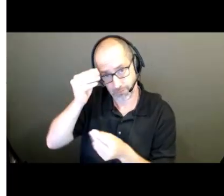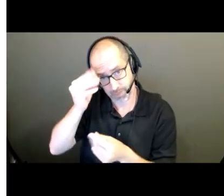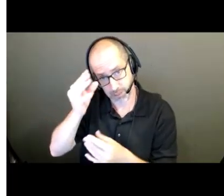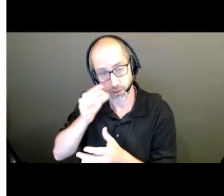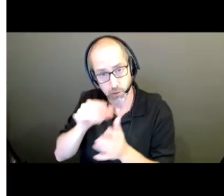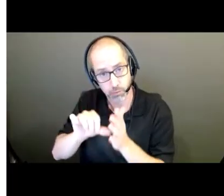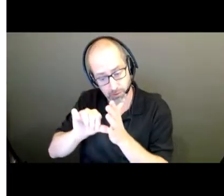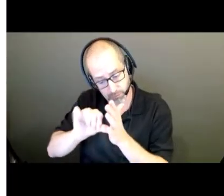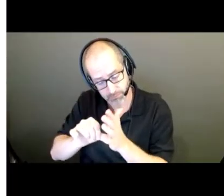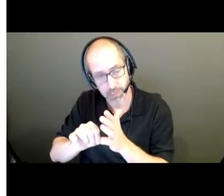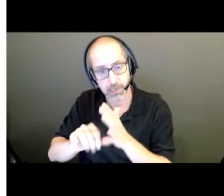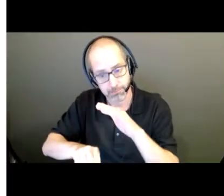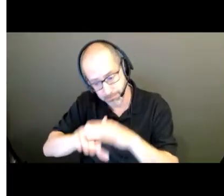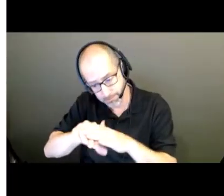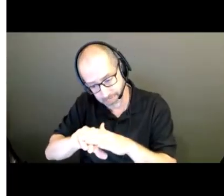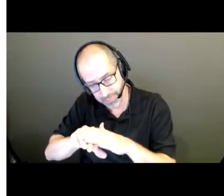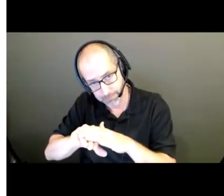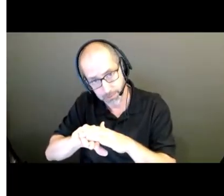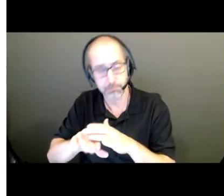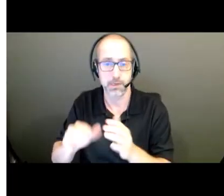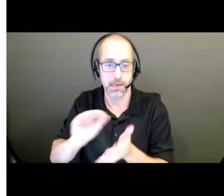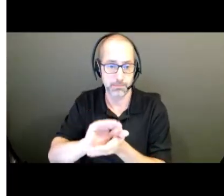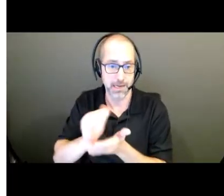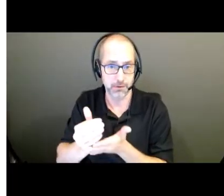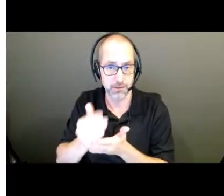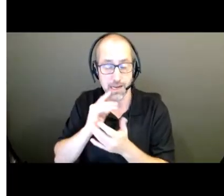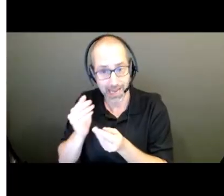also provide you with information on Eligible Expenses.